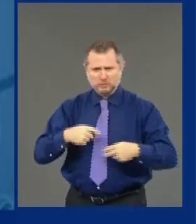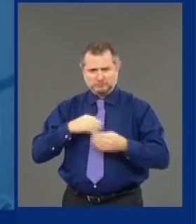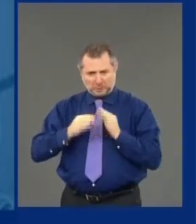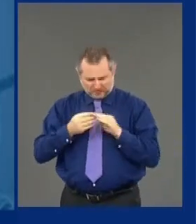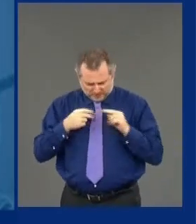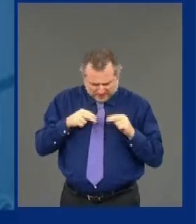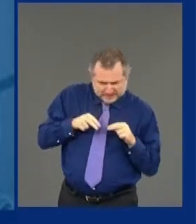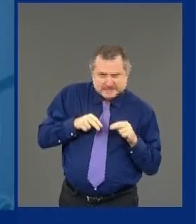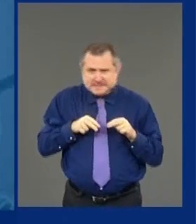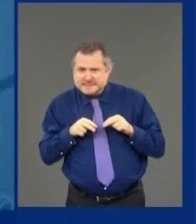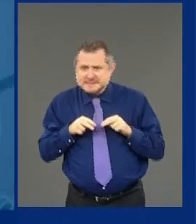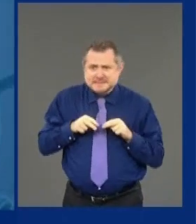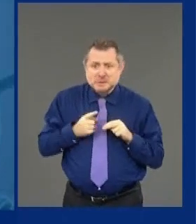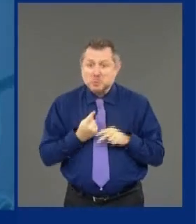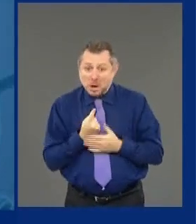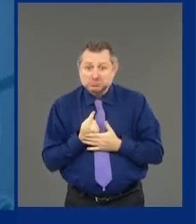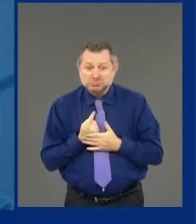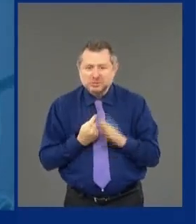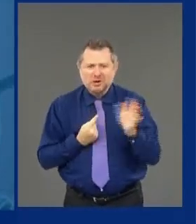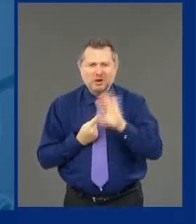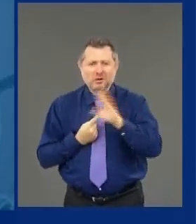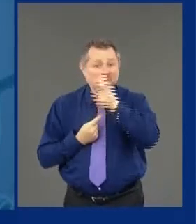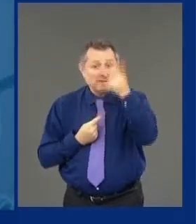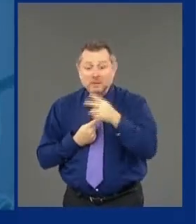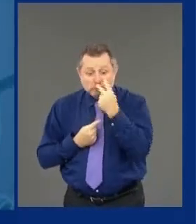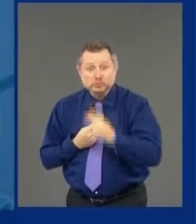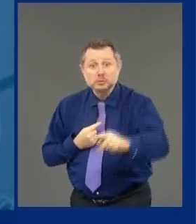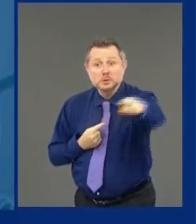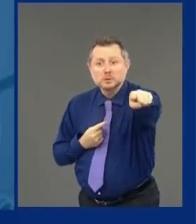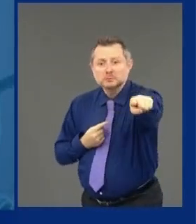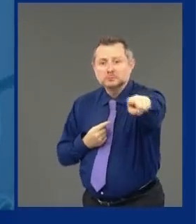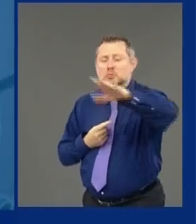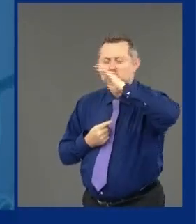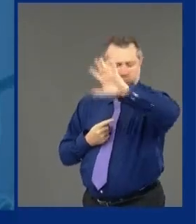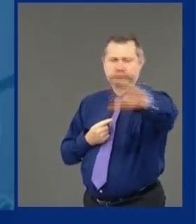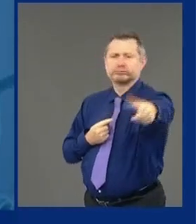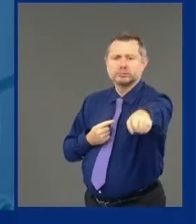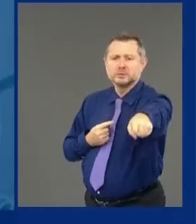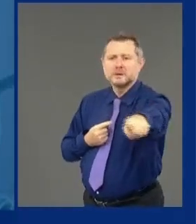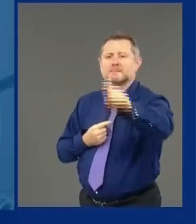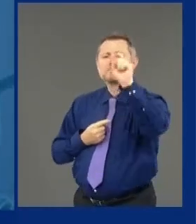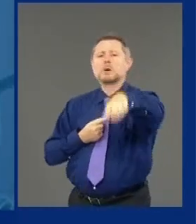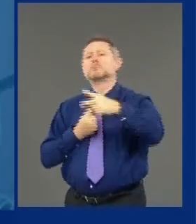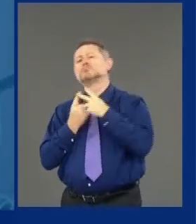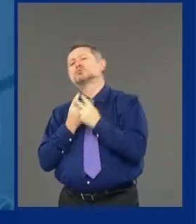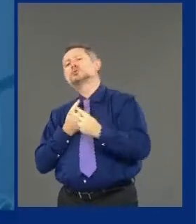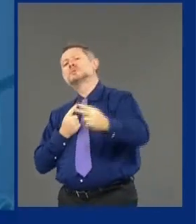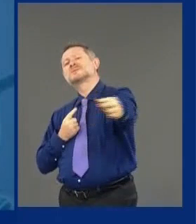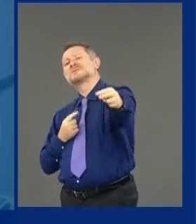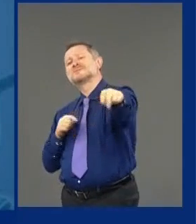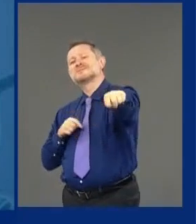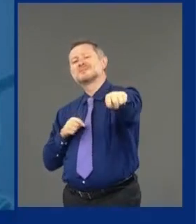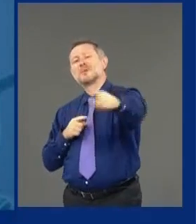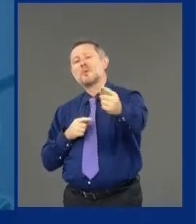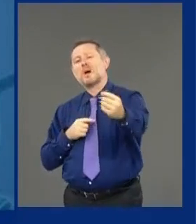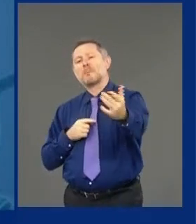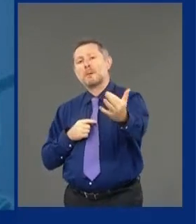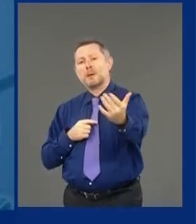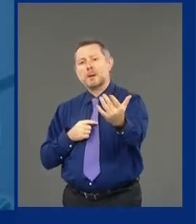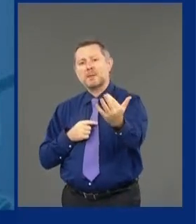RIGHT? IF YOU'RE ONLY DEALING WITH THE ISSUE IN FRONT OF YOU, YOU'RE